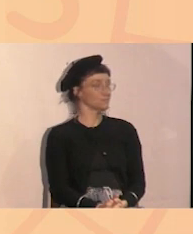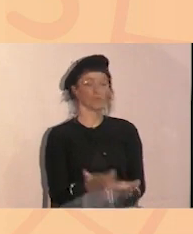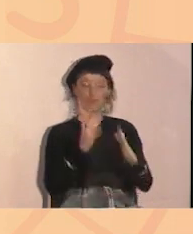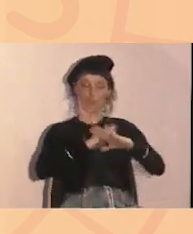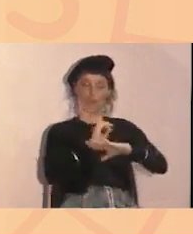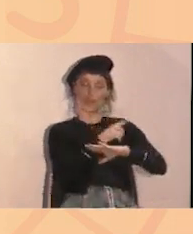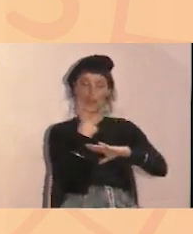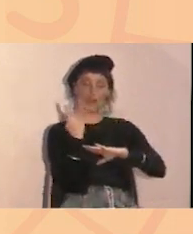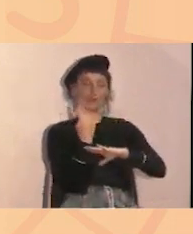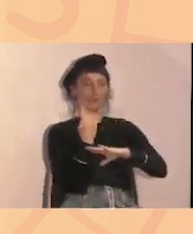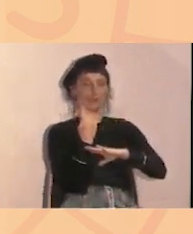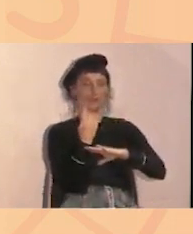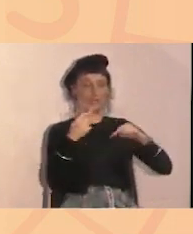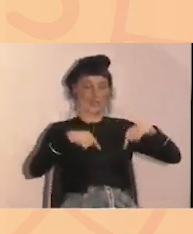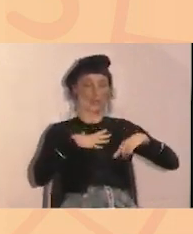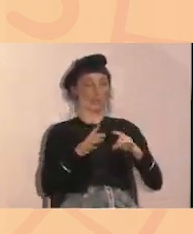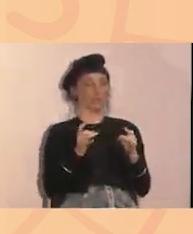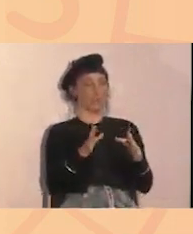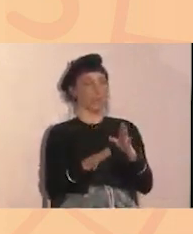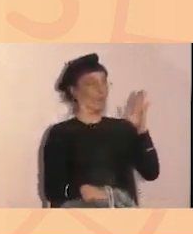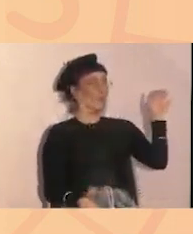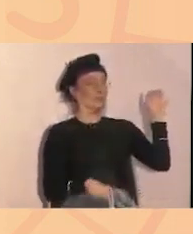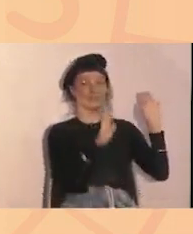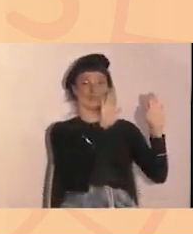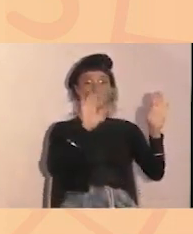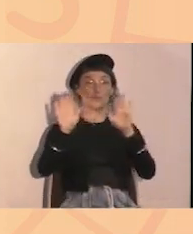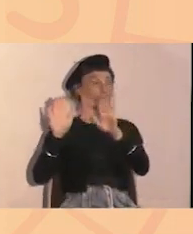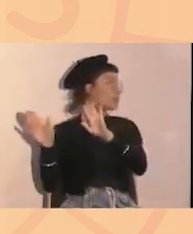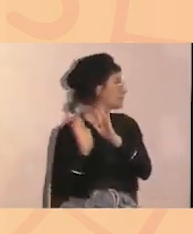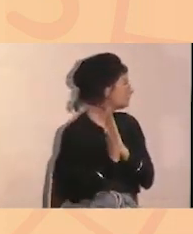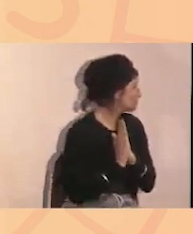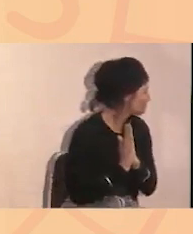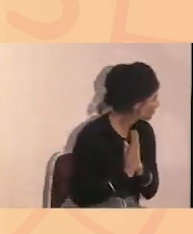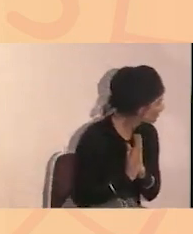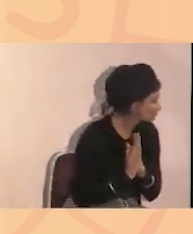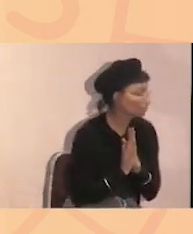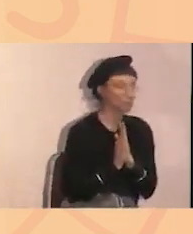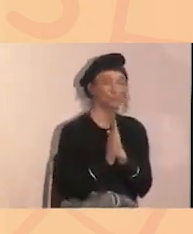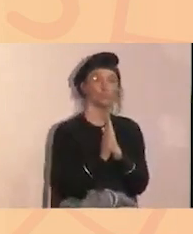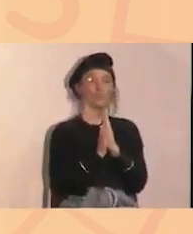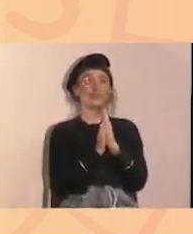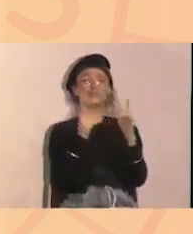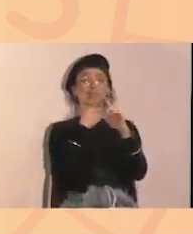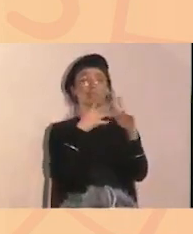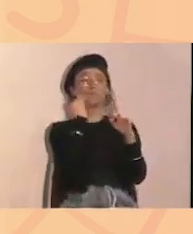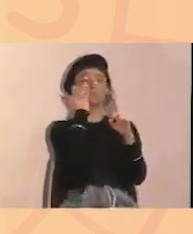I wanted to start with this exhibition Ngurra Home in the Ngaanyatjarra lands that I presented when I worked at the South Australian